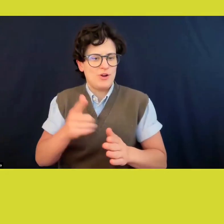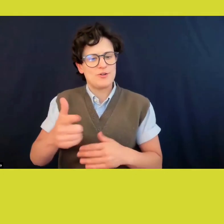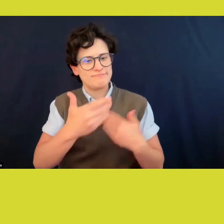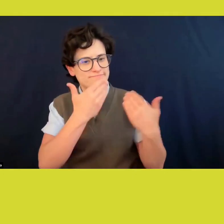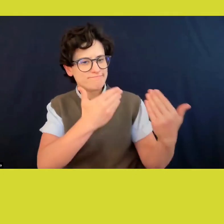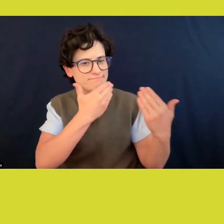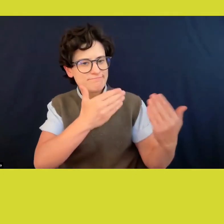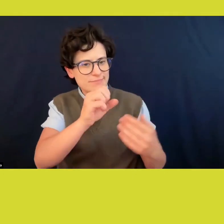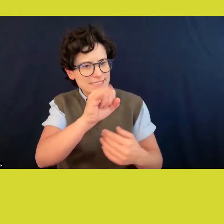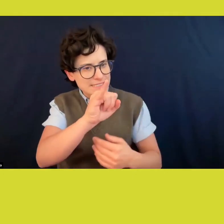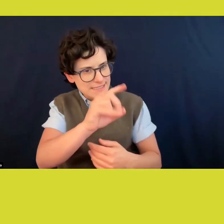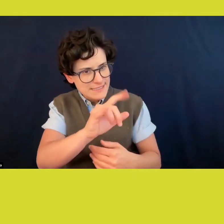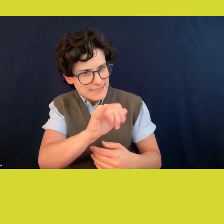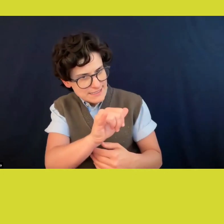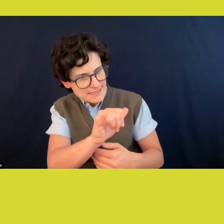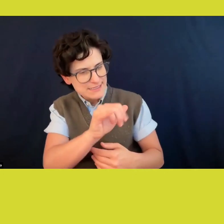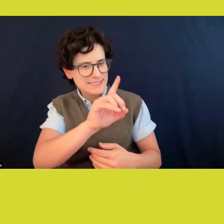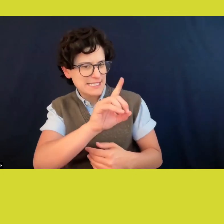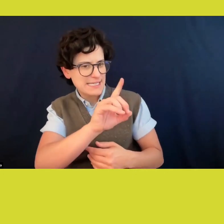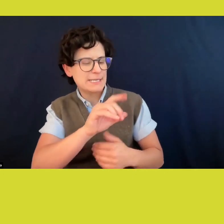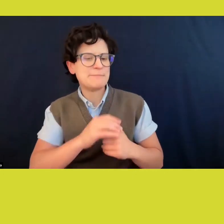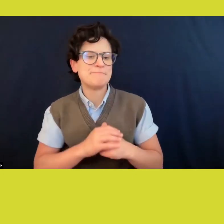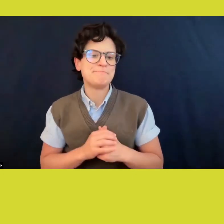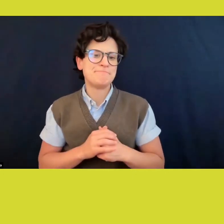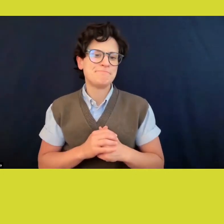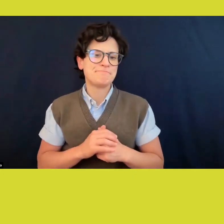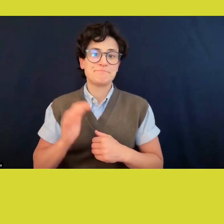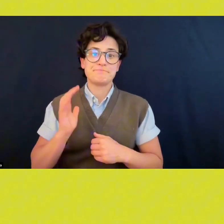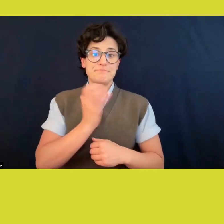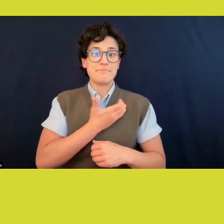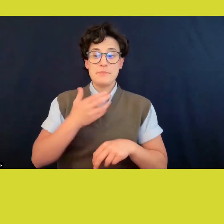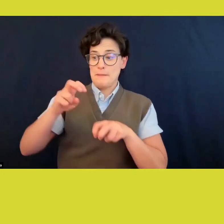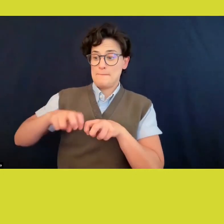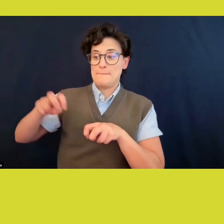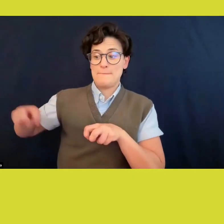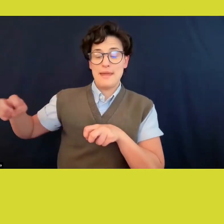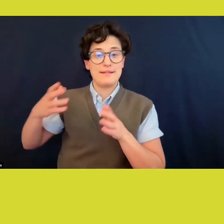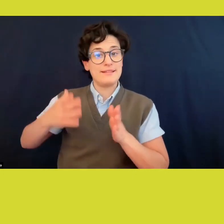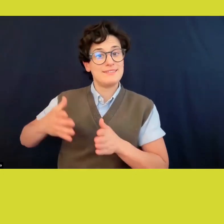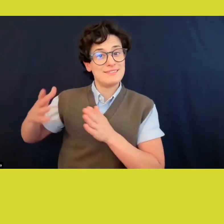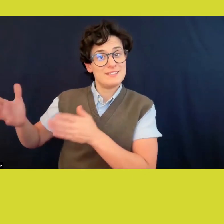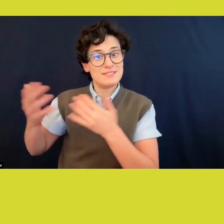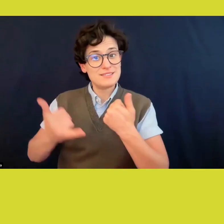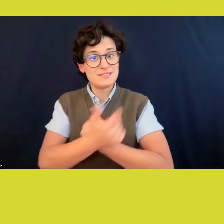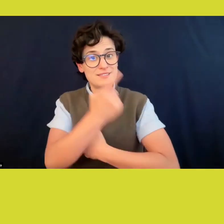So our panelists today are all fantastic sources of